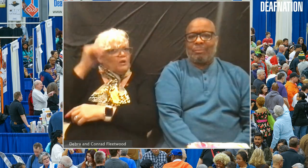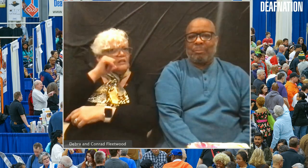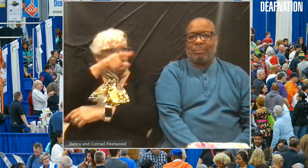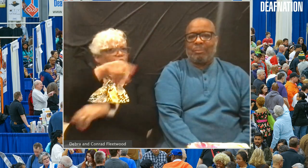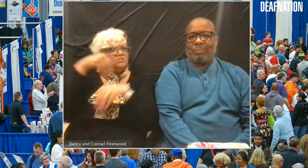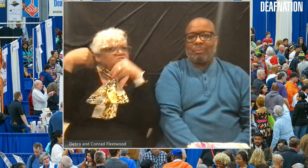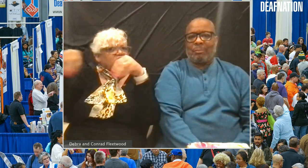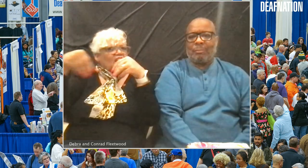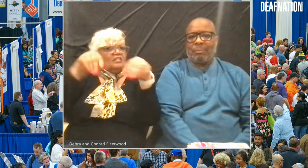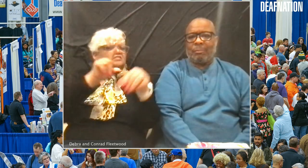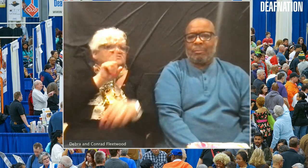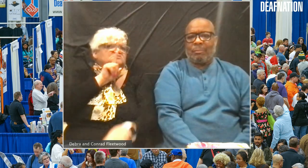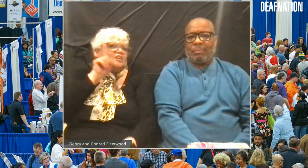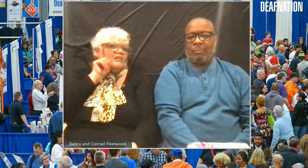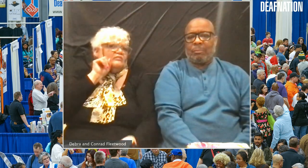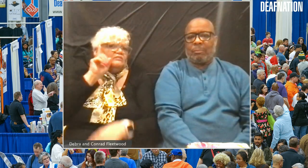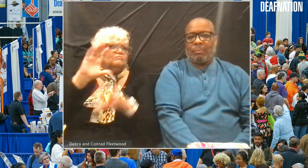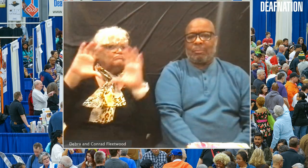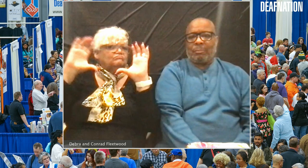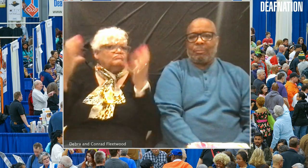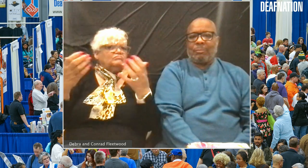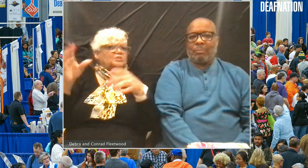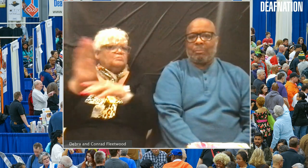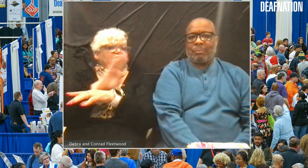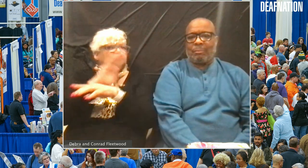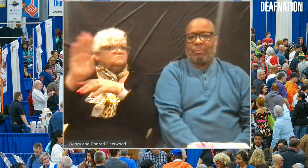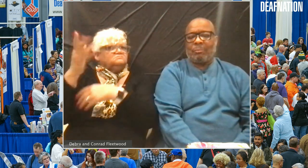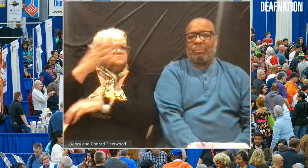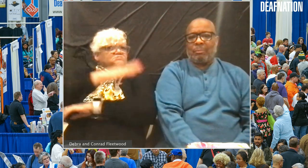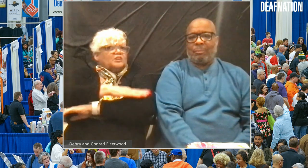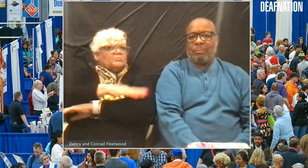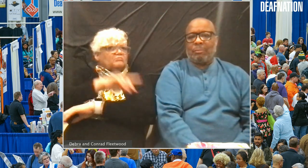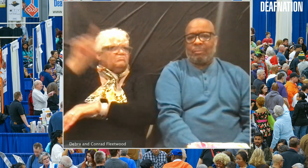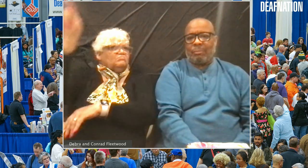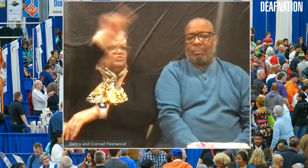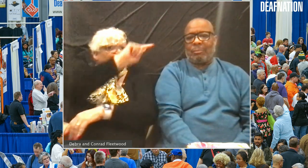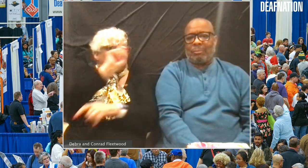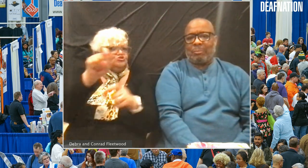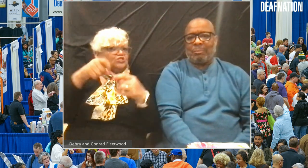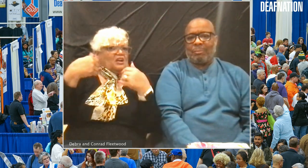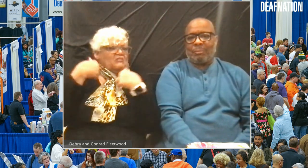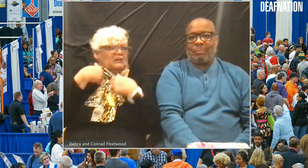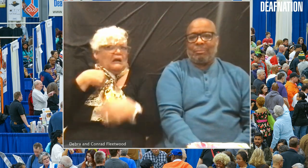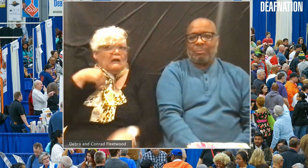why don’t you sell to Deaf people with a business and a table? There should be places to do that.